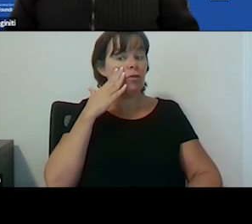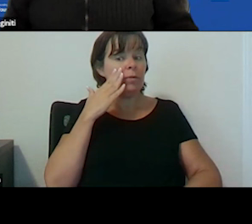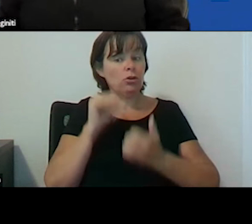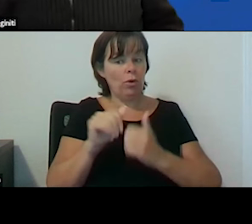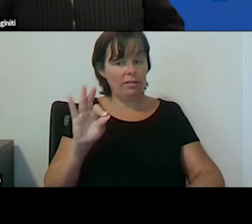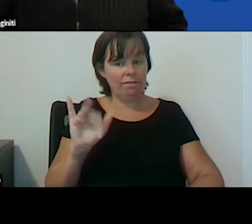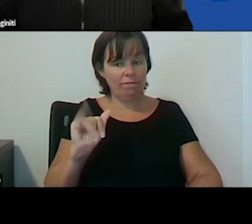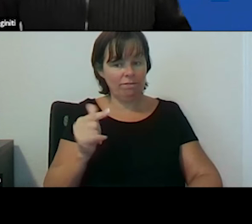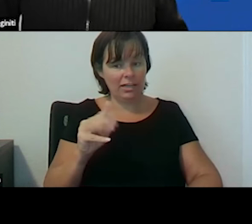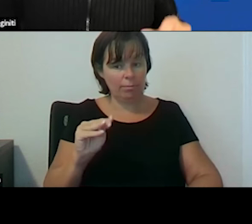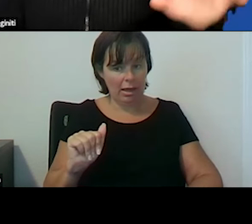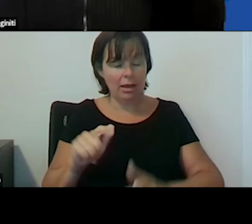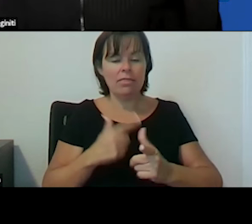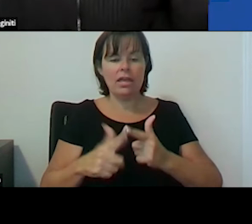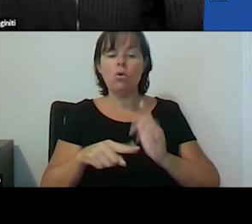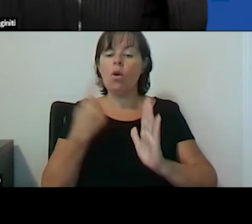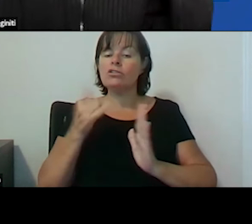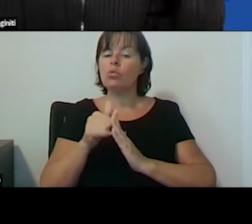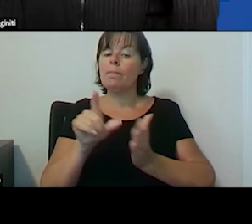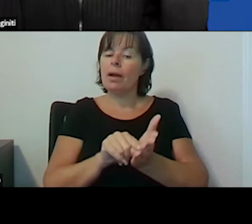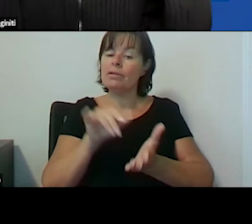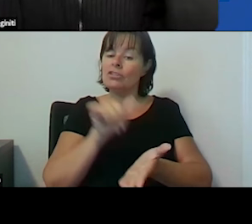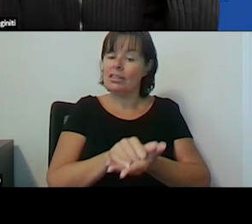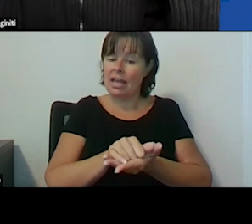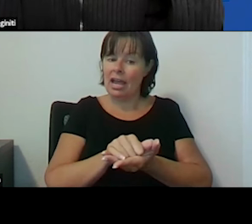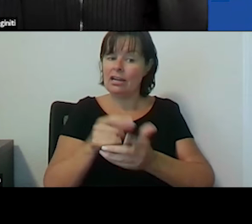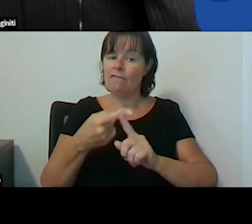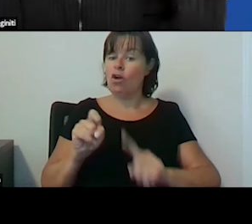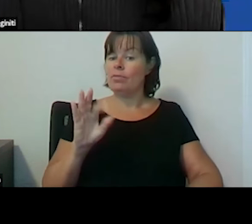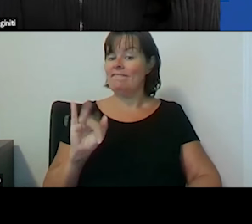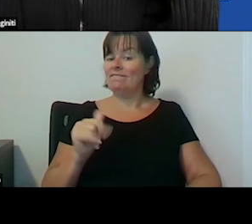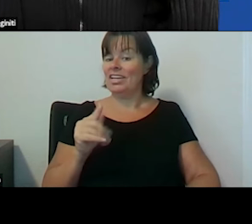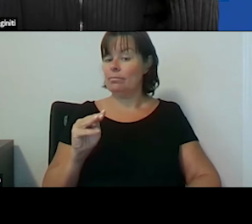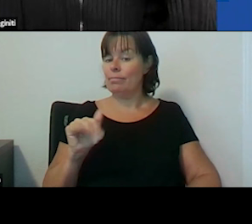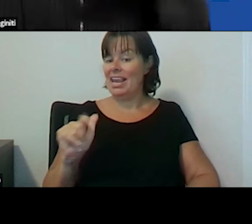component from the Figma library all you have to do now anytime you want to build a field no